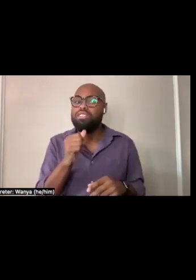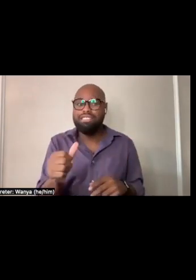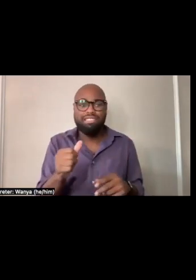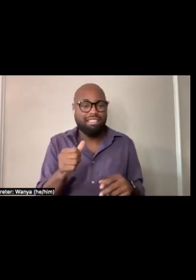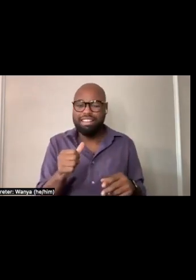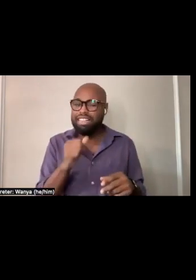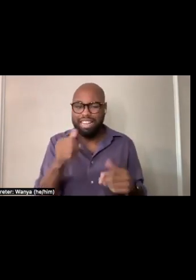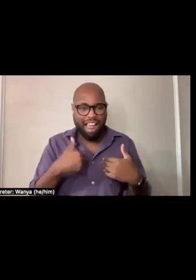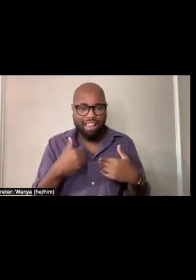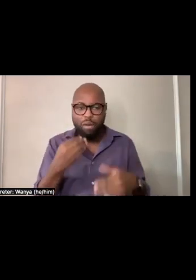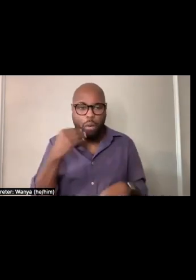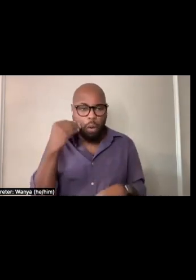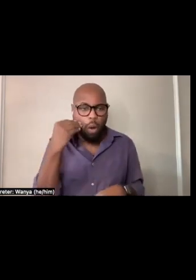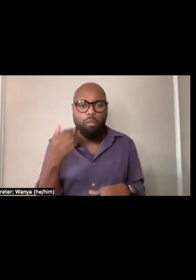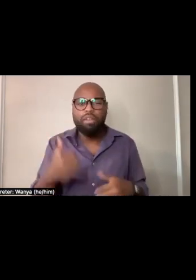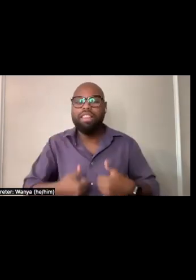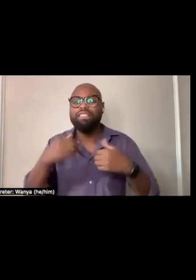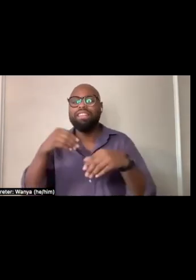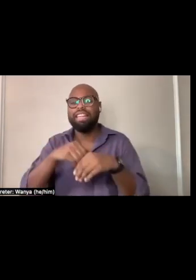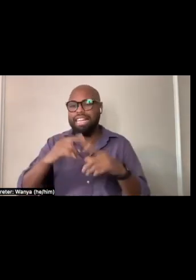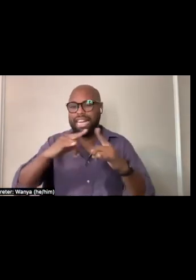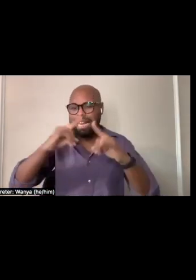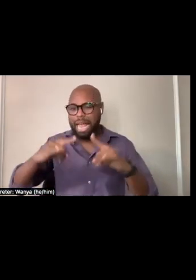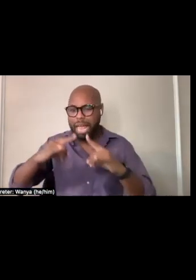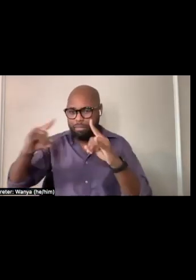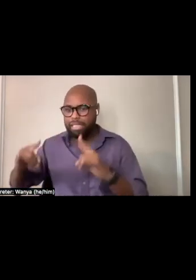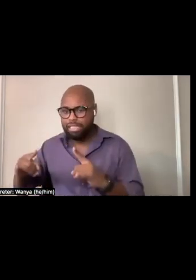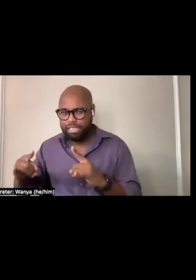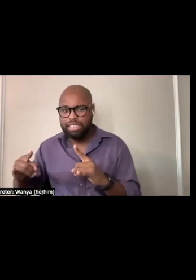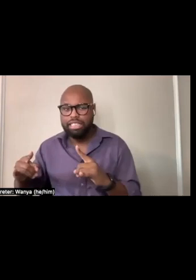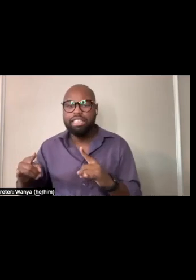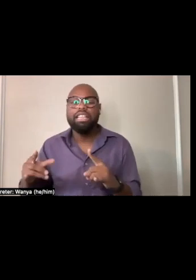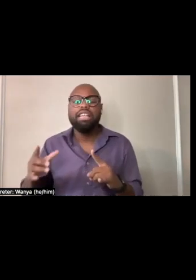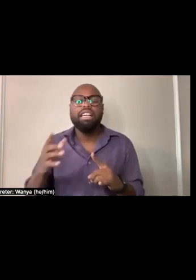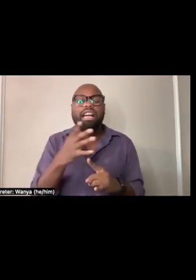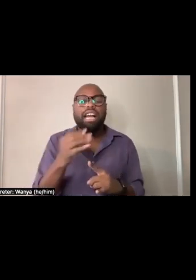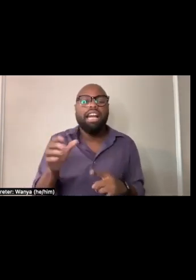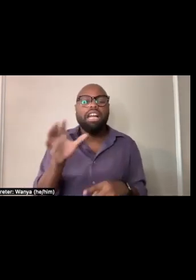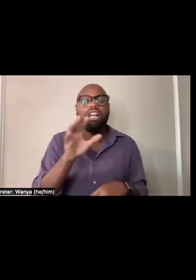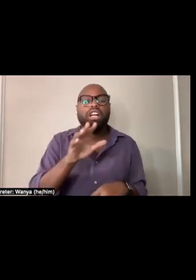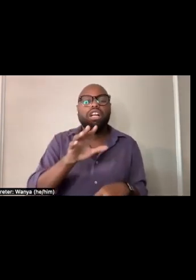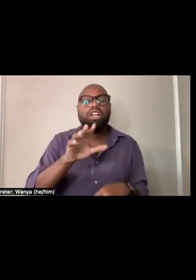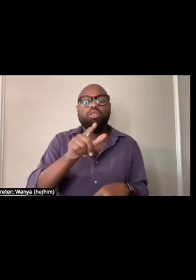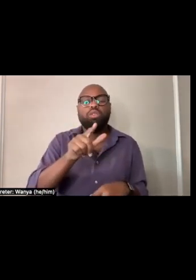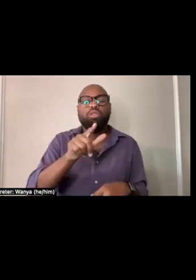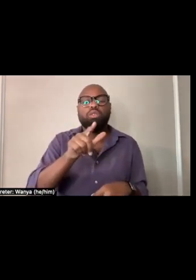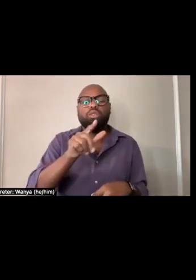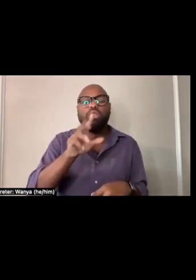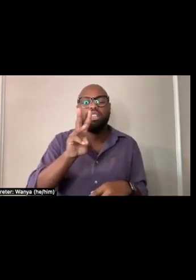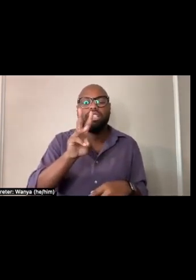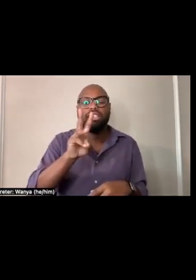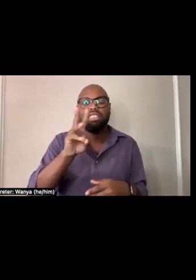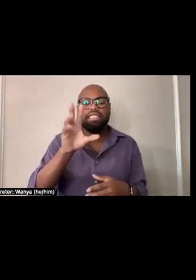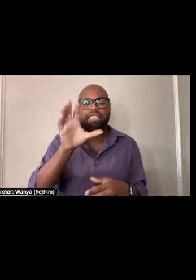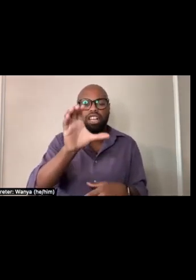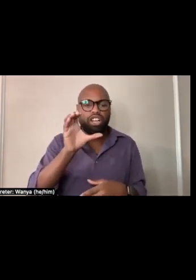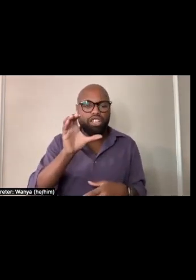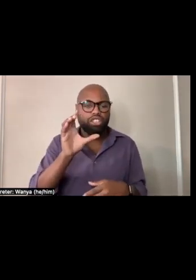And about 2,600 were living in temporary overnight congregate shelters. But were on the street during the day.